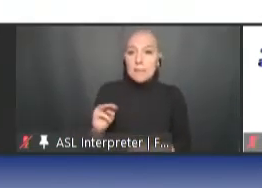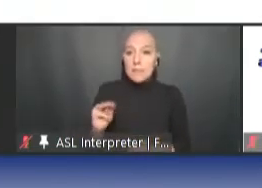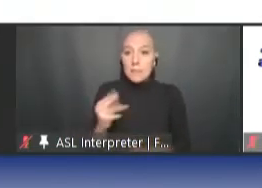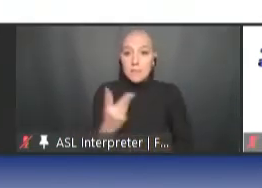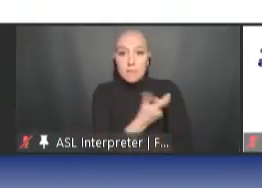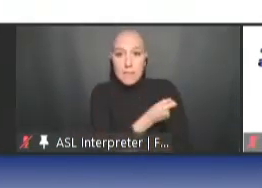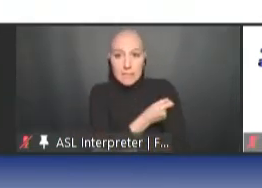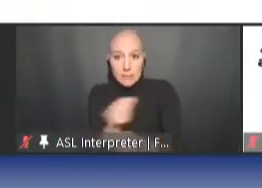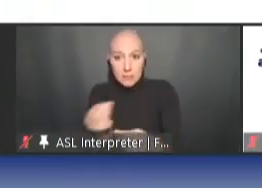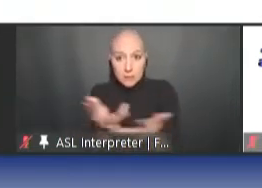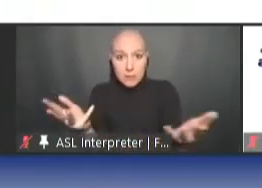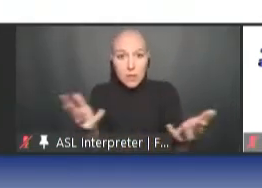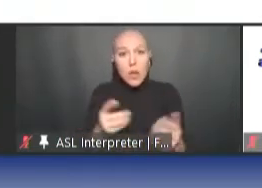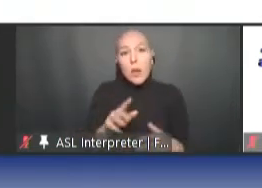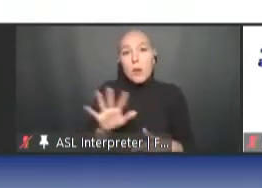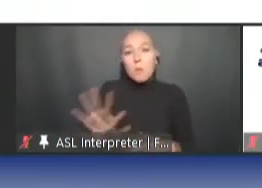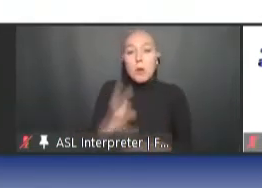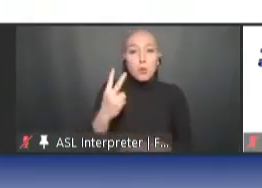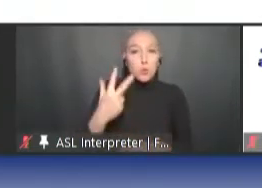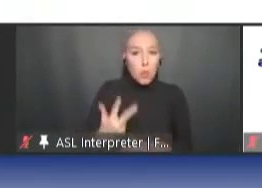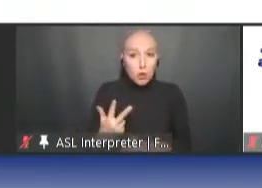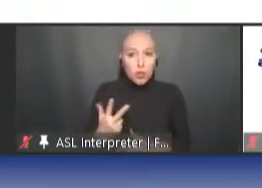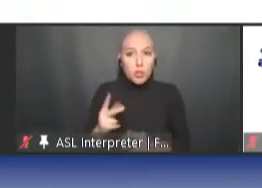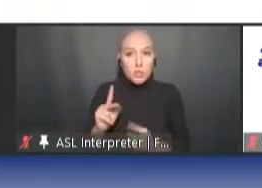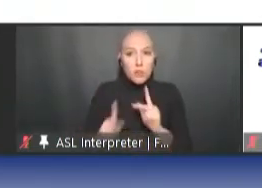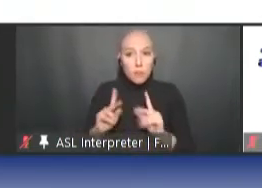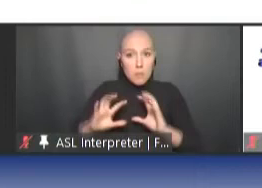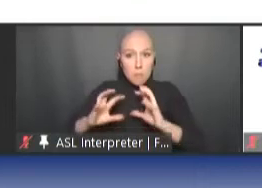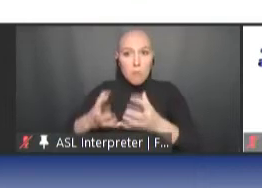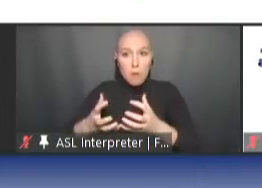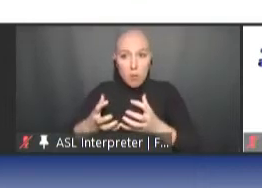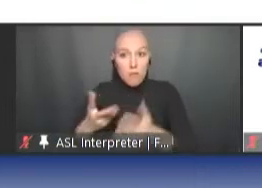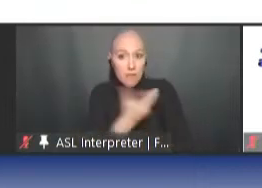vaccinated according to the current definition, and over 40 percent of the population boosted,